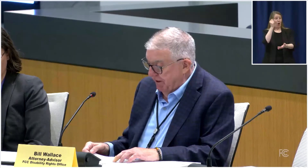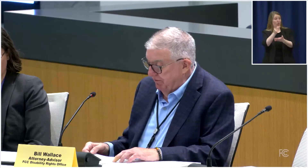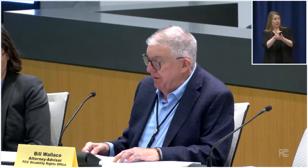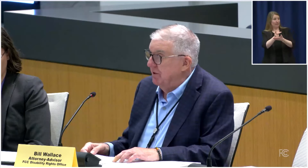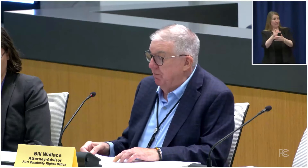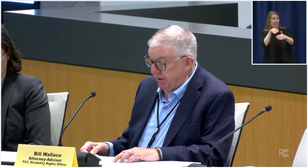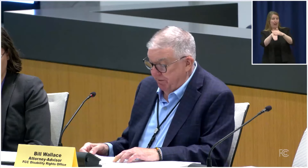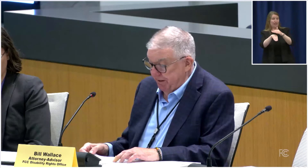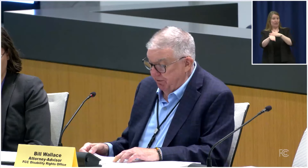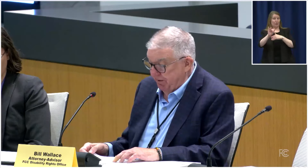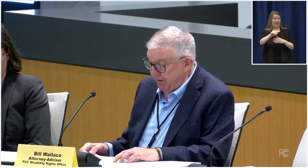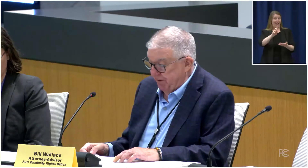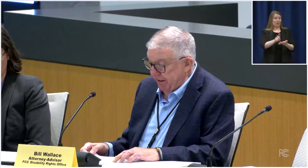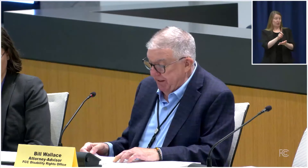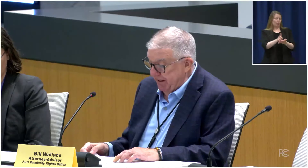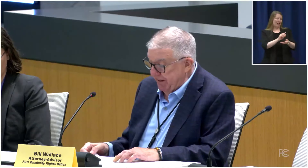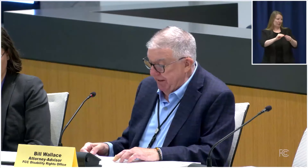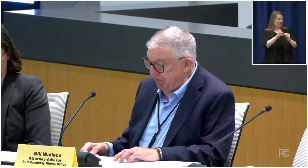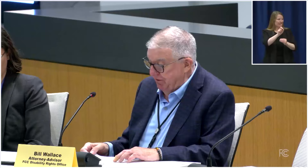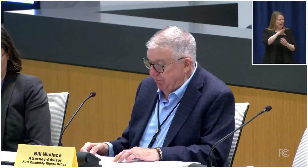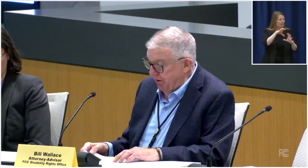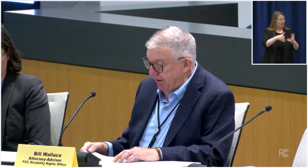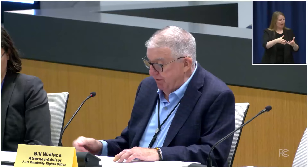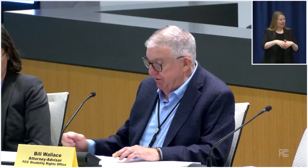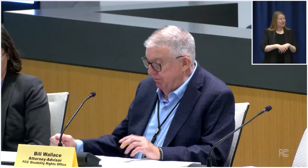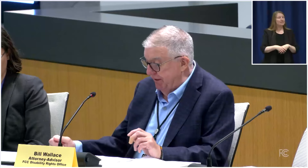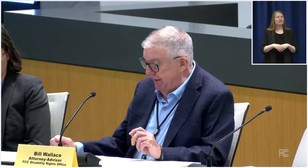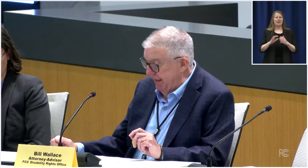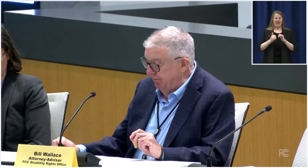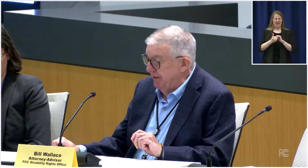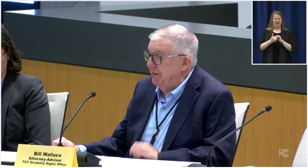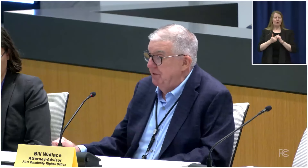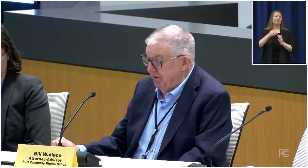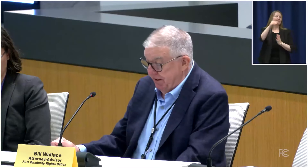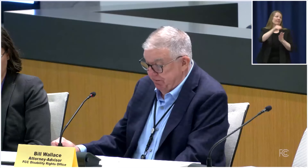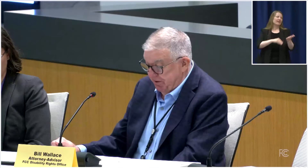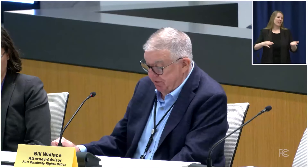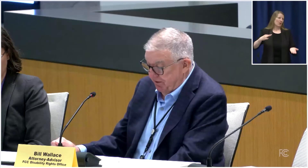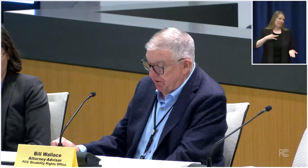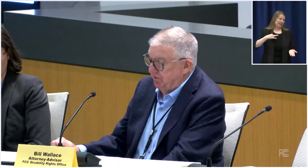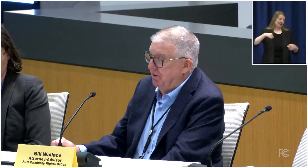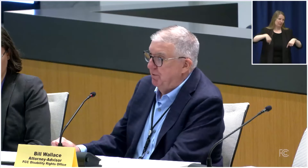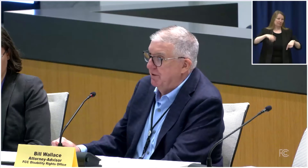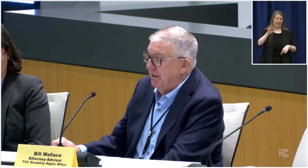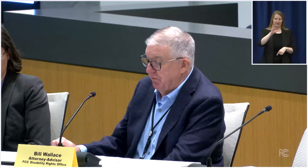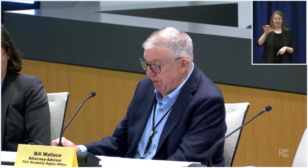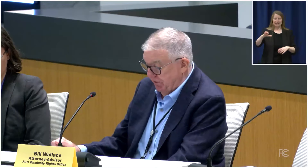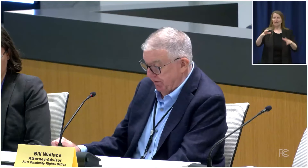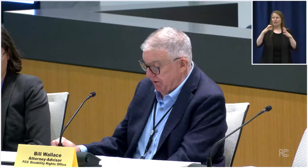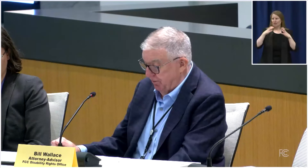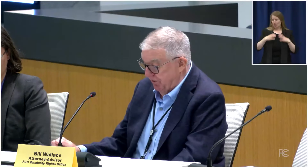WANTS ACCESS TO THE DIRECTORY TO ESTABLISH THE DVC LINE OR TO A DVC PLATFORM VENDOR.